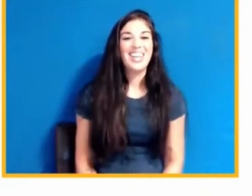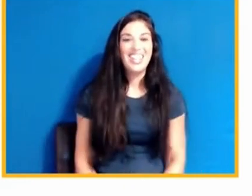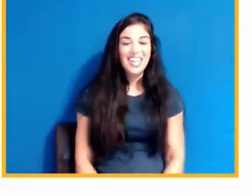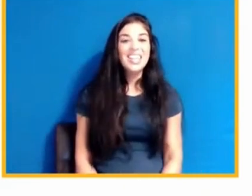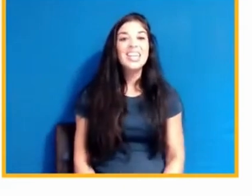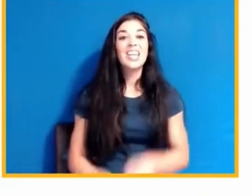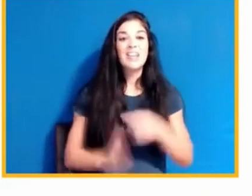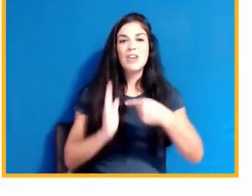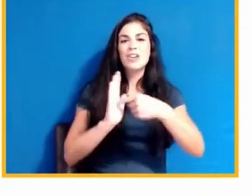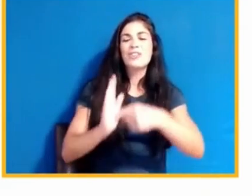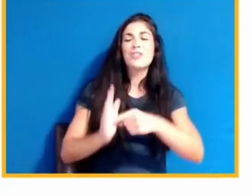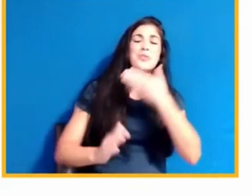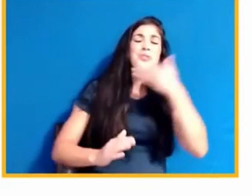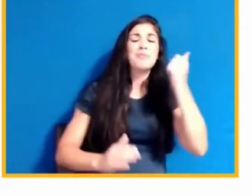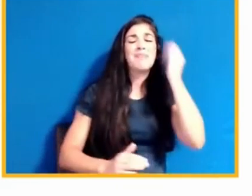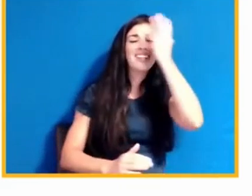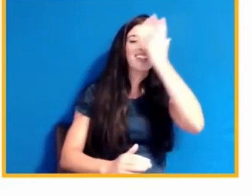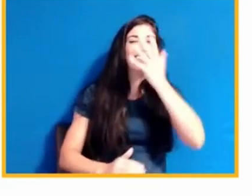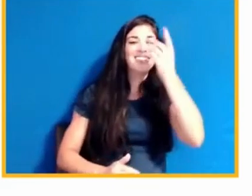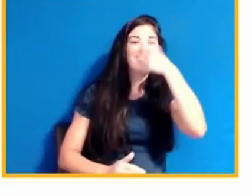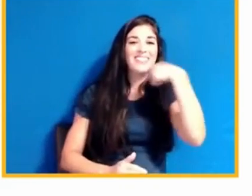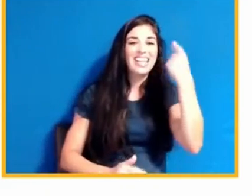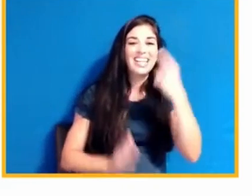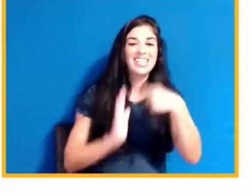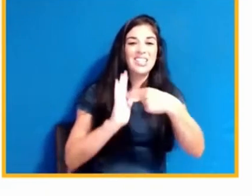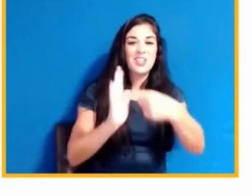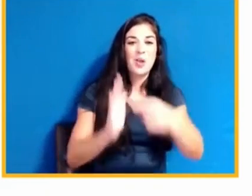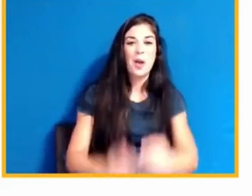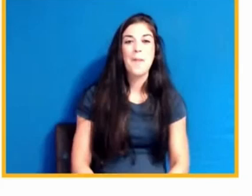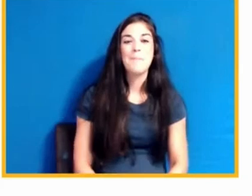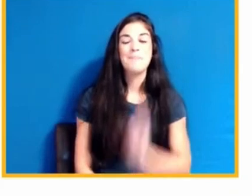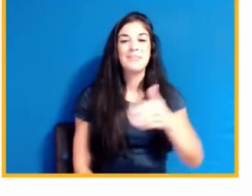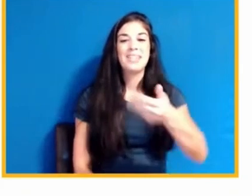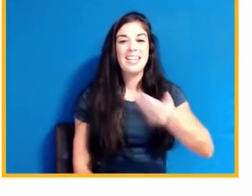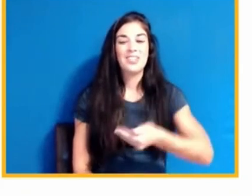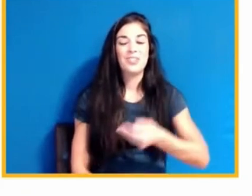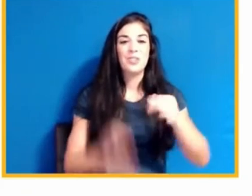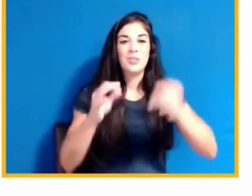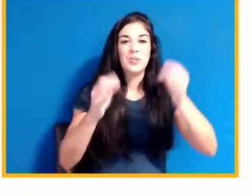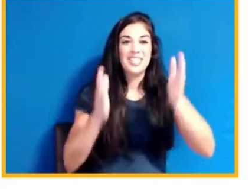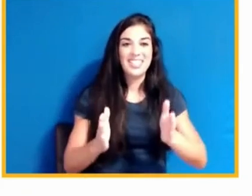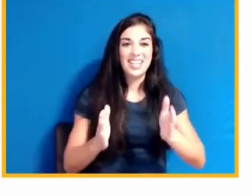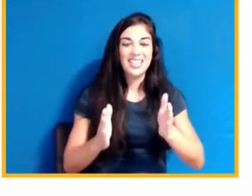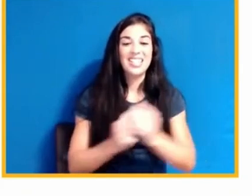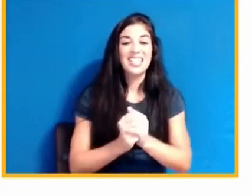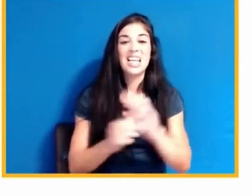show off your best face to the camera right there. Now I'm going to introduce our judges starting all the way from